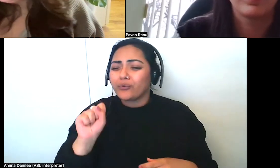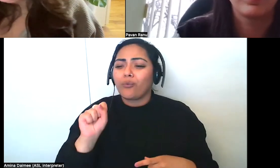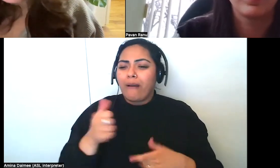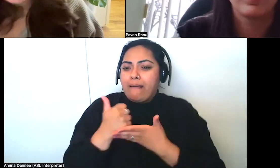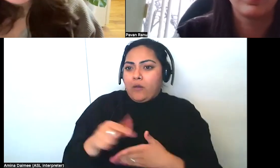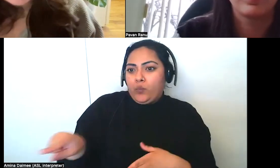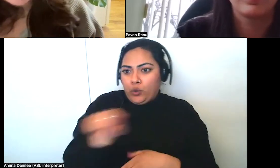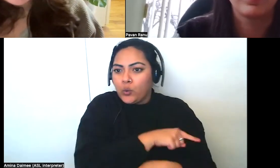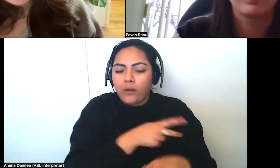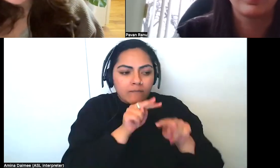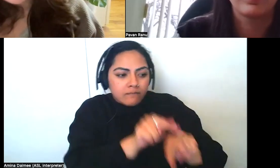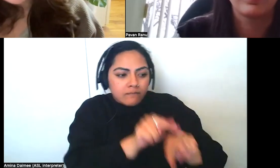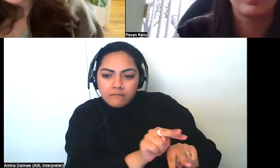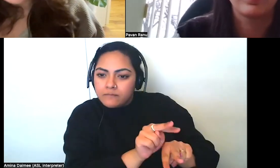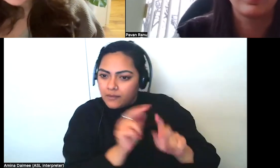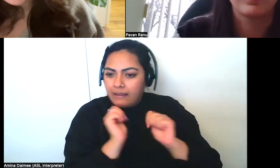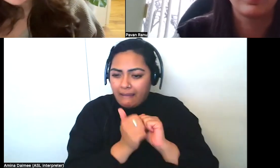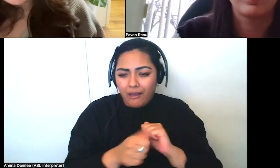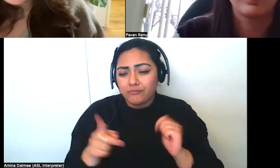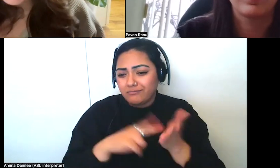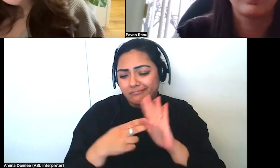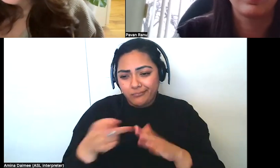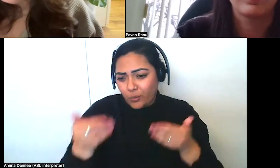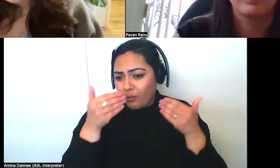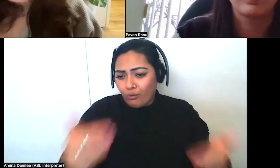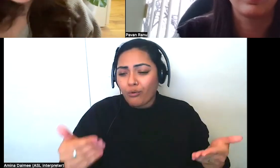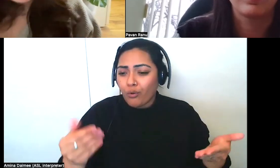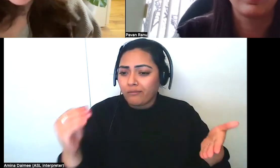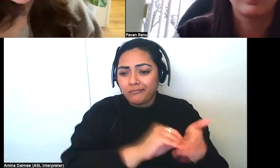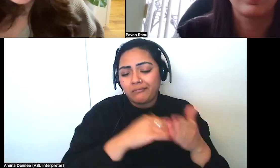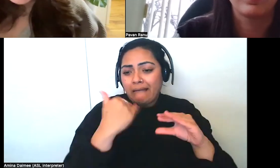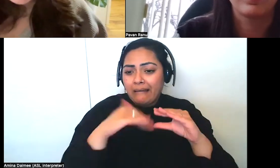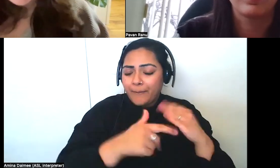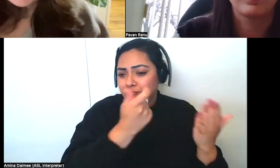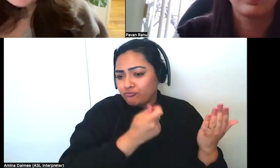along, so do subscribe to our newsletters, or if you're a user of our products, continue using